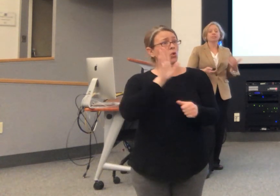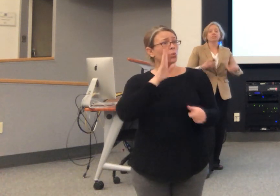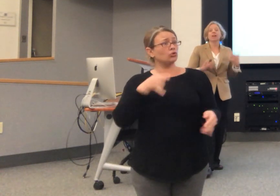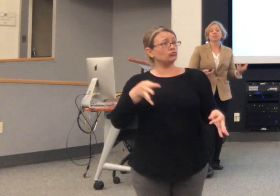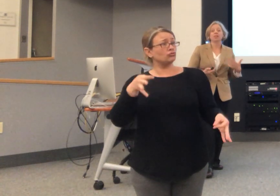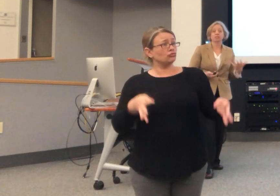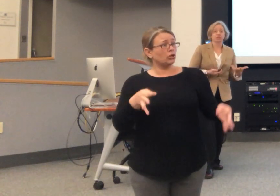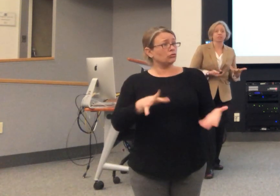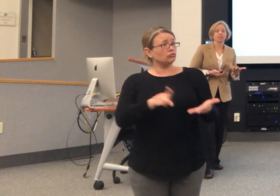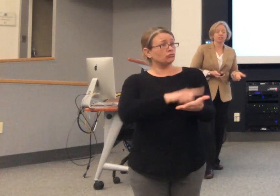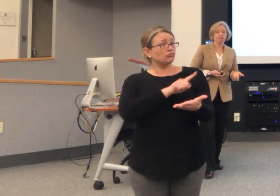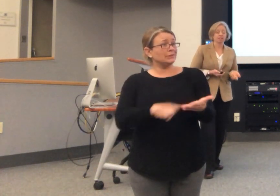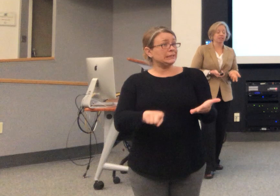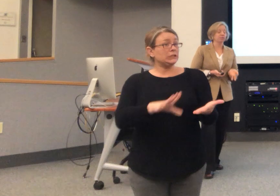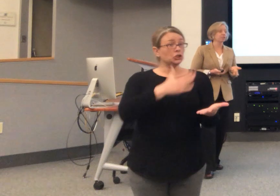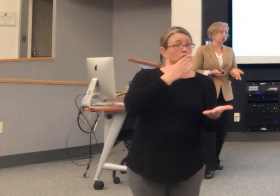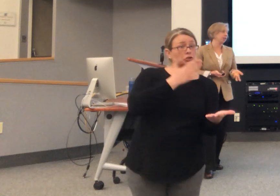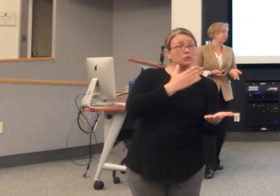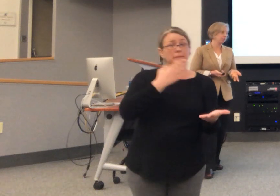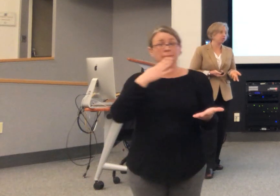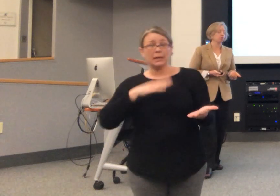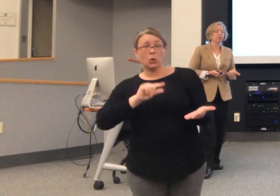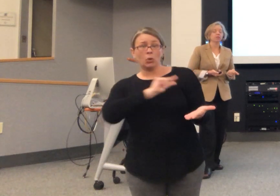but it does have to have a certain level of creativity to it.